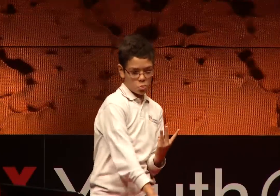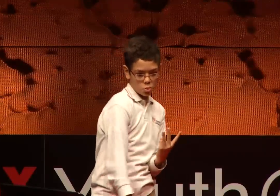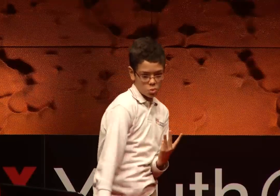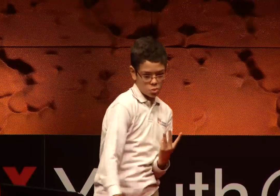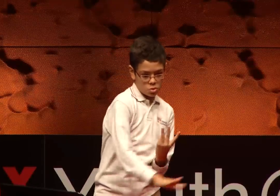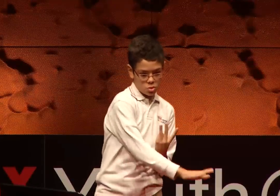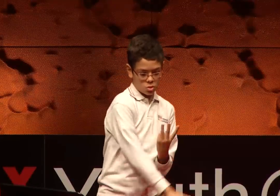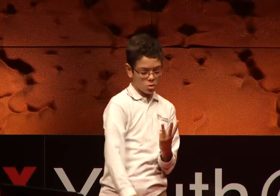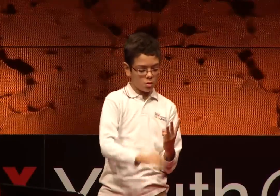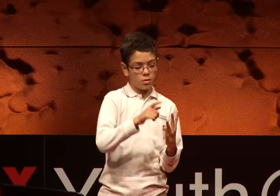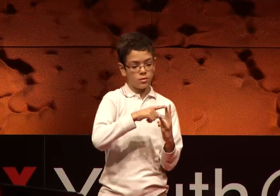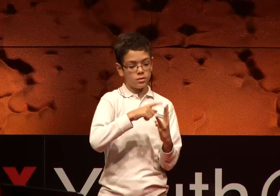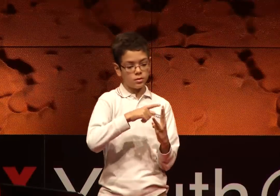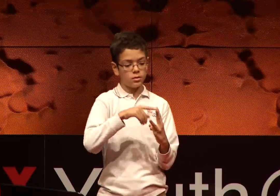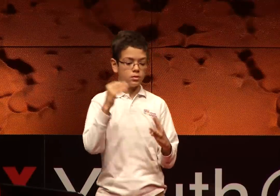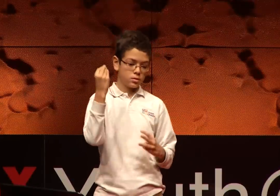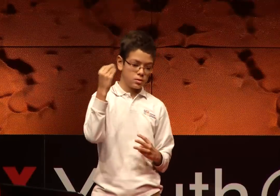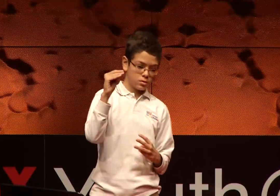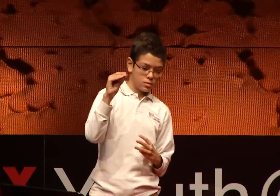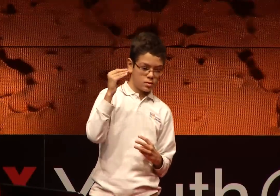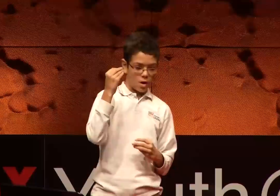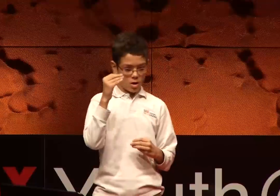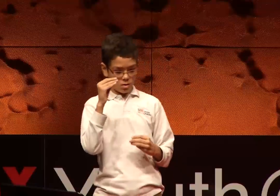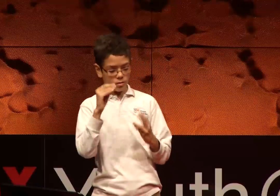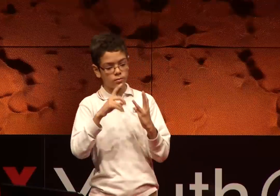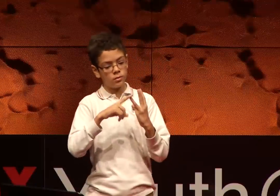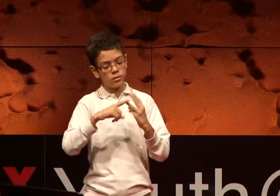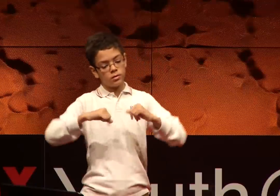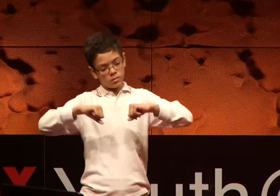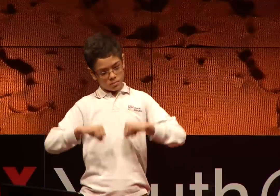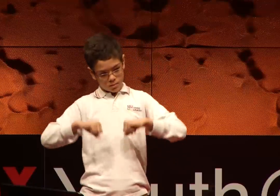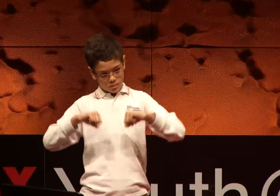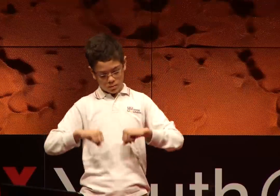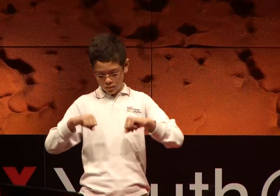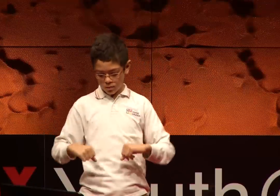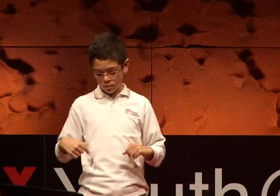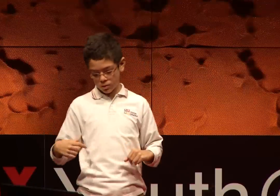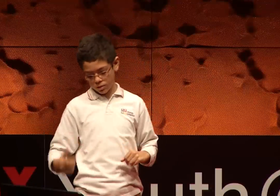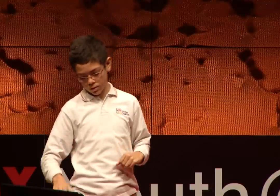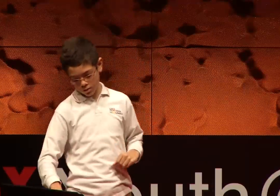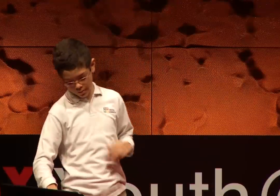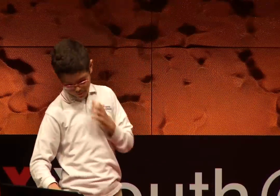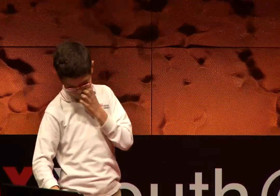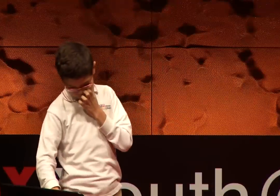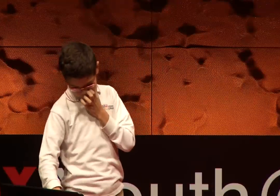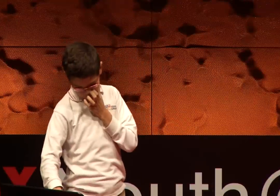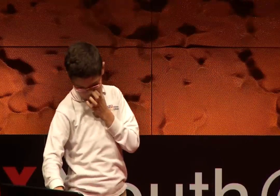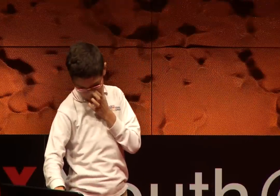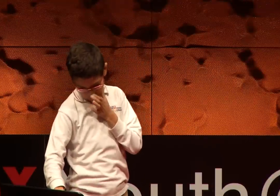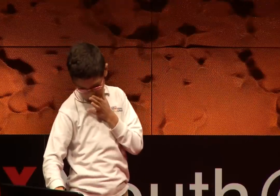These campuses are aimed for infant children, young people and seniors.